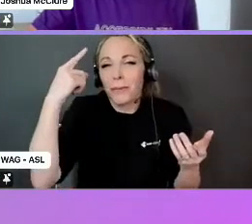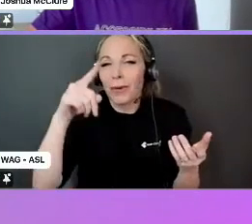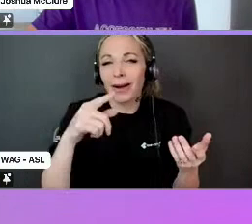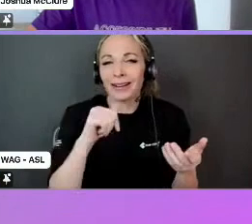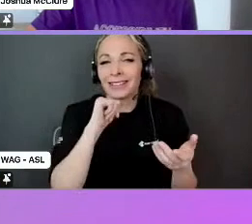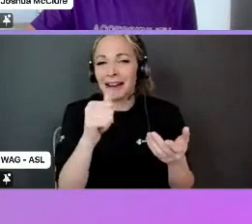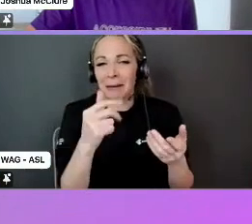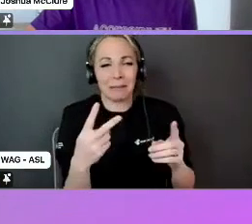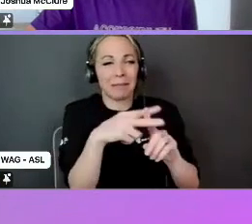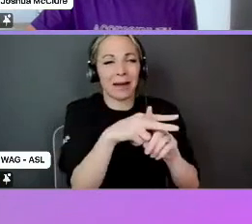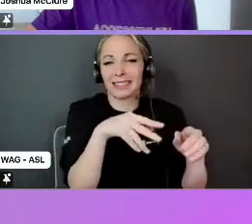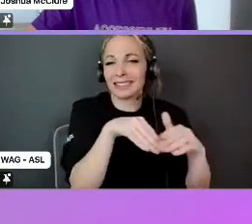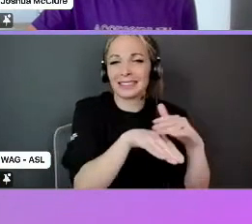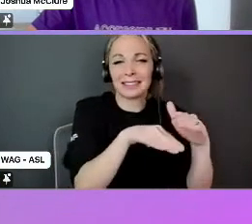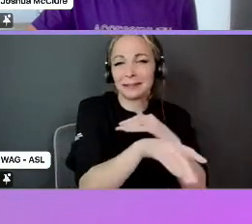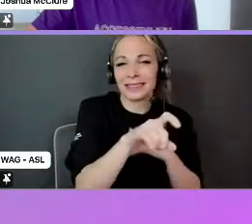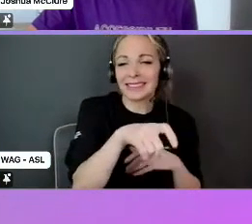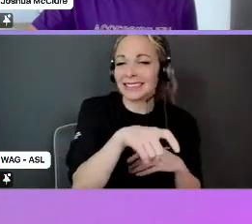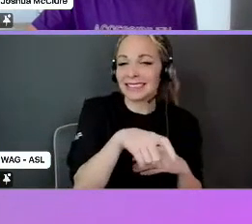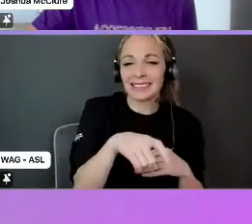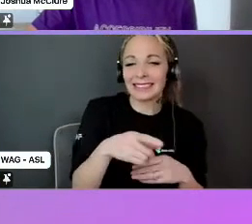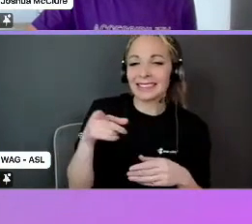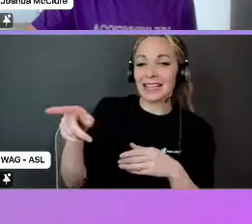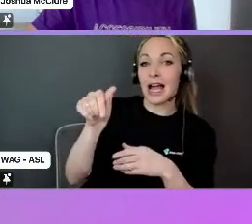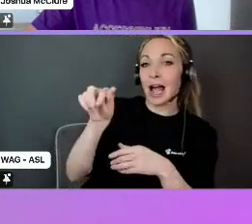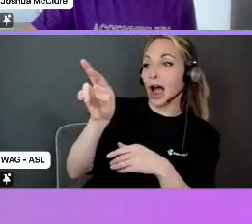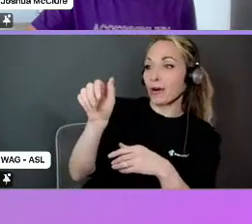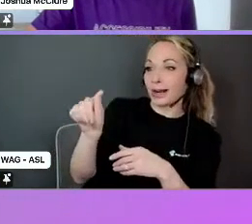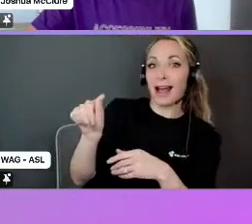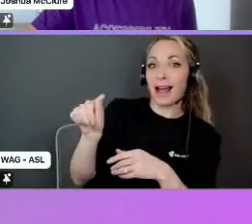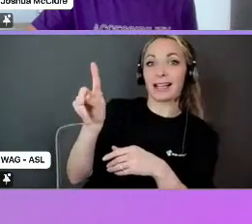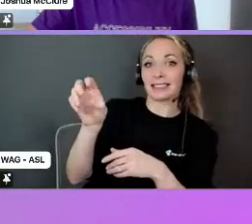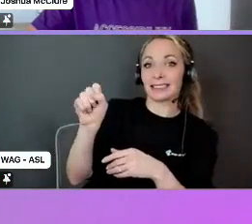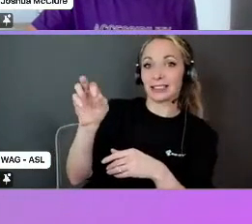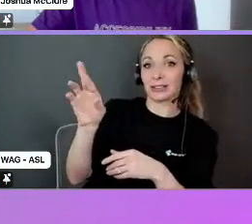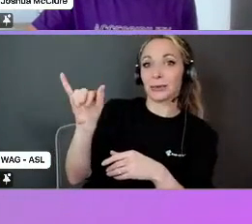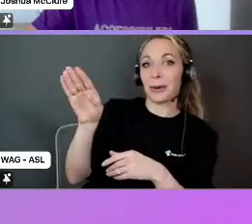but I don't see an accessibility need to do that. It works just